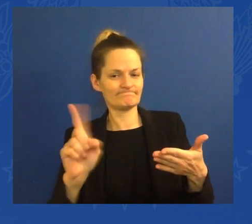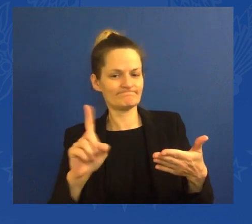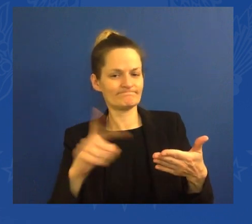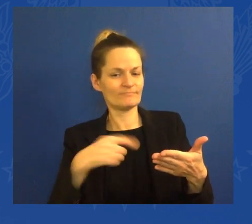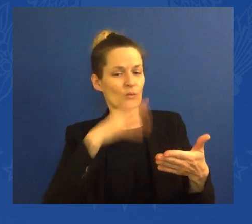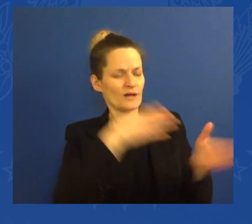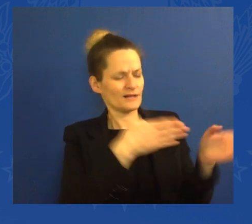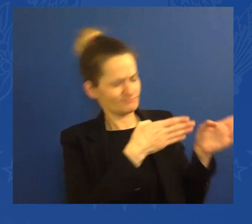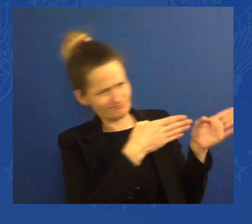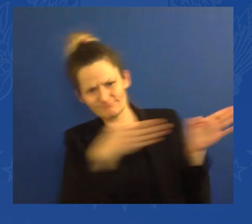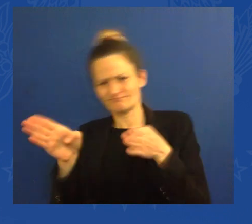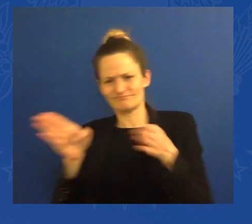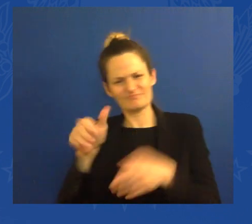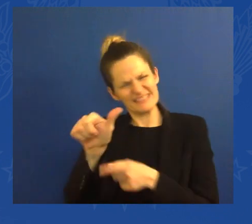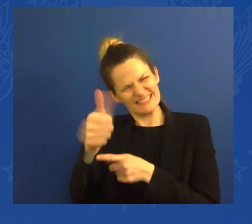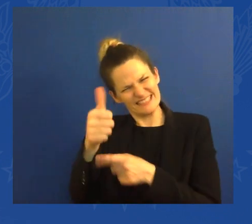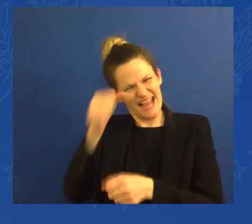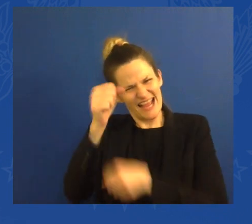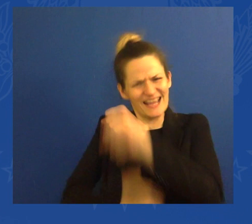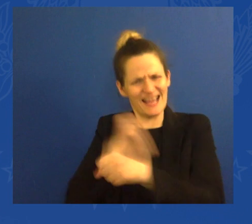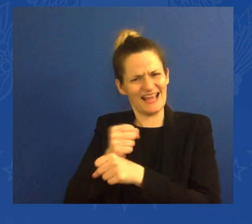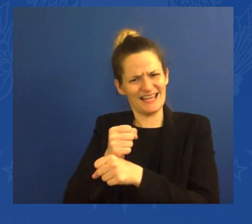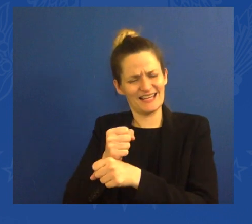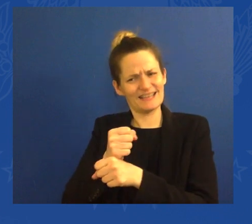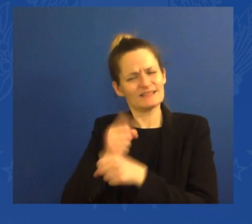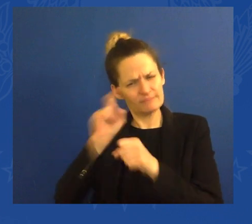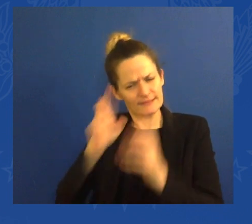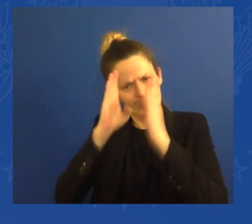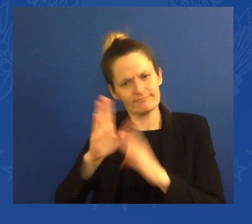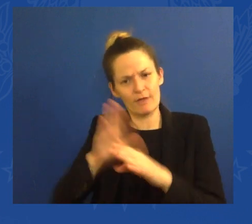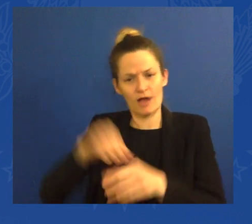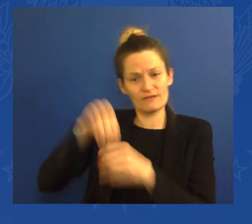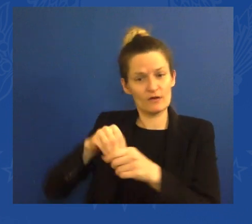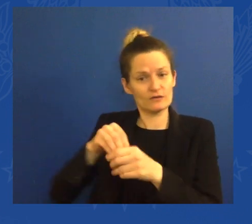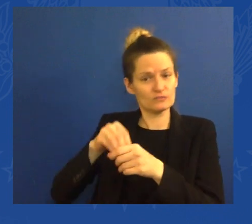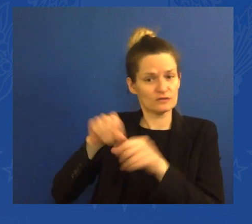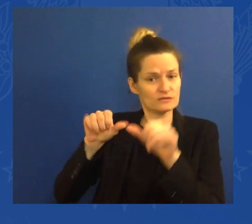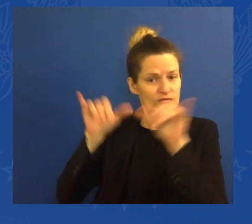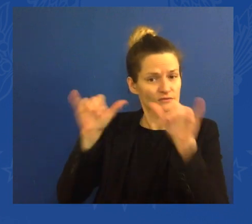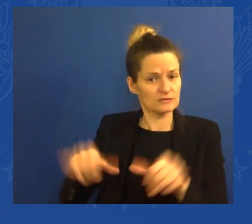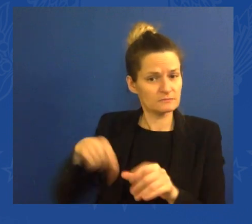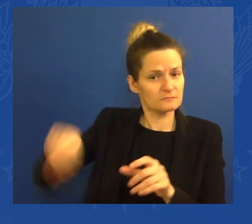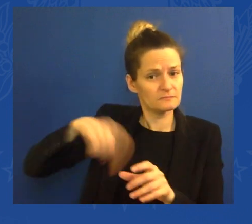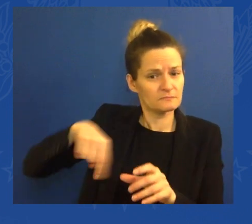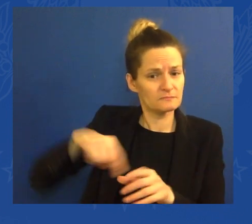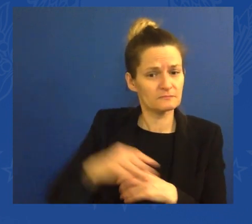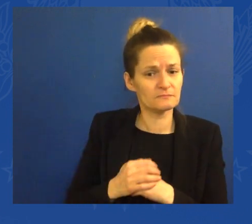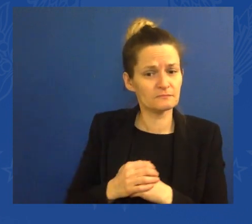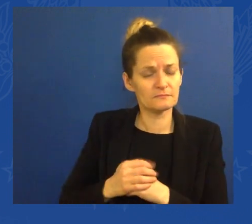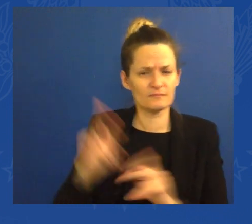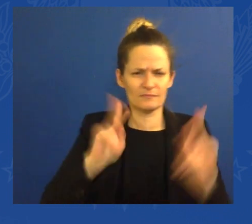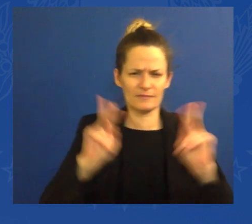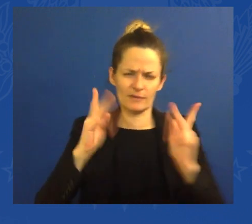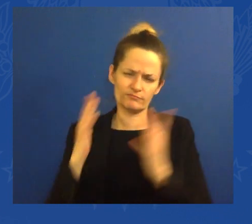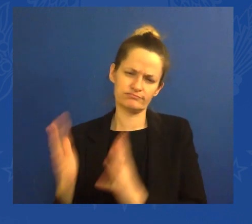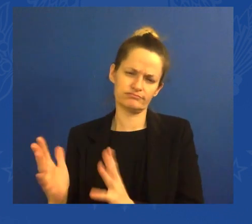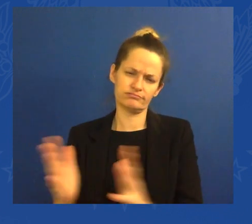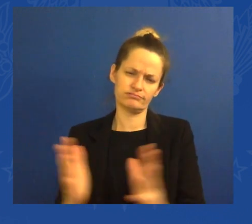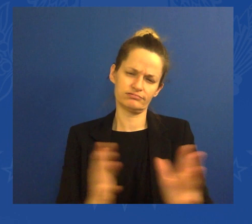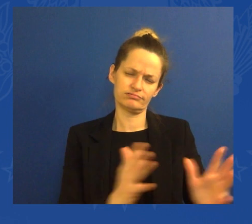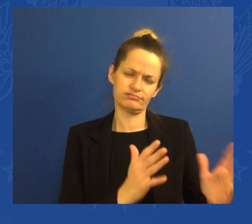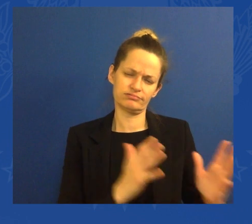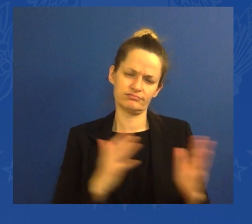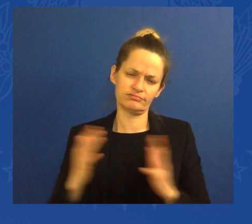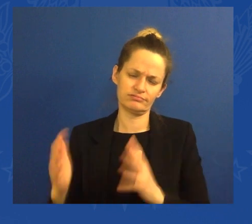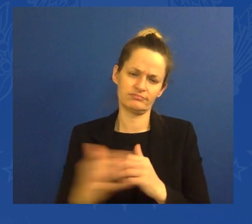Look, back in January,